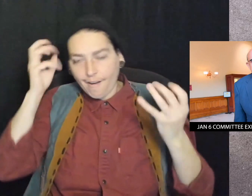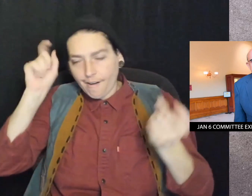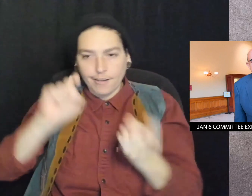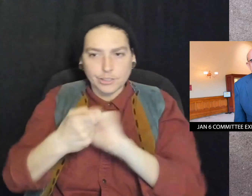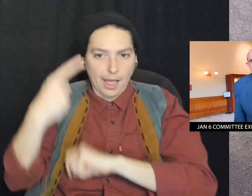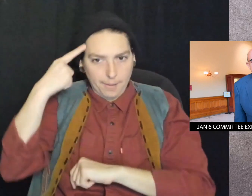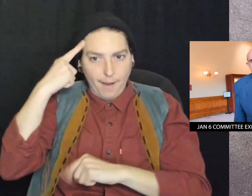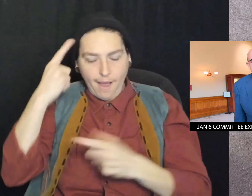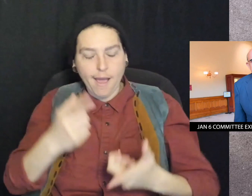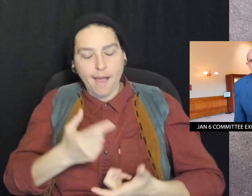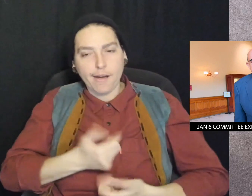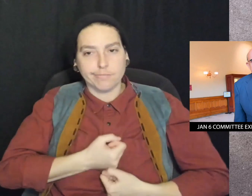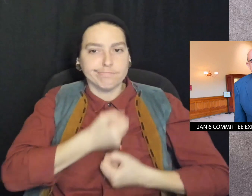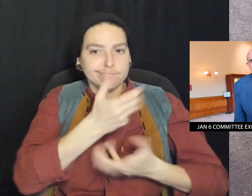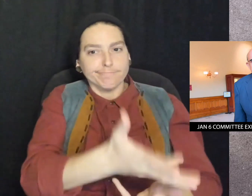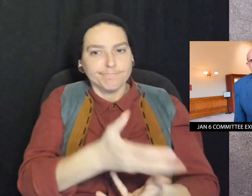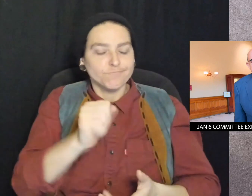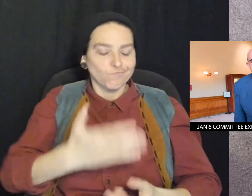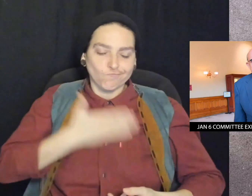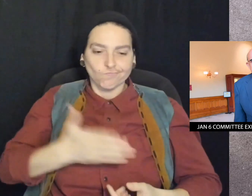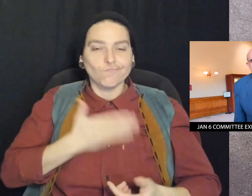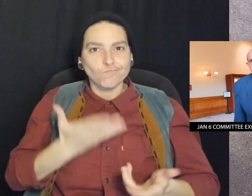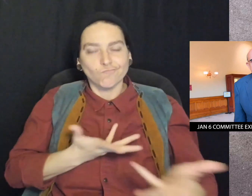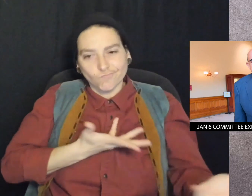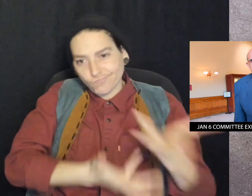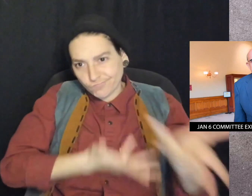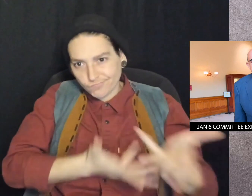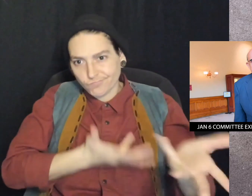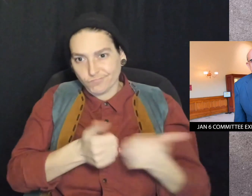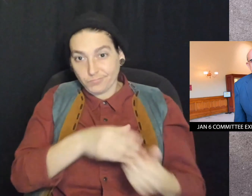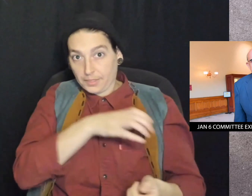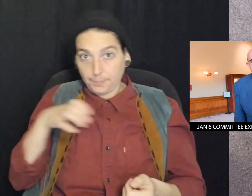Giuliani had previously declined to cooperate over issues of executive privilege